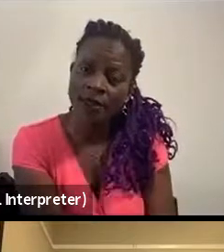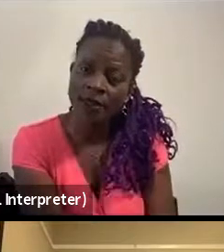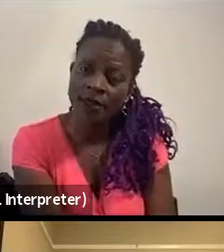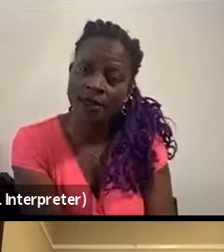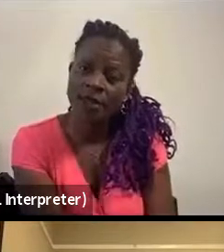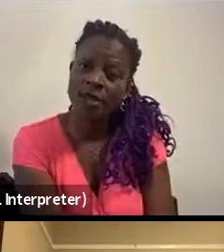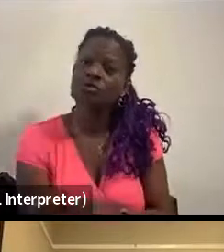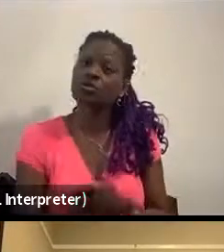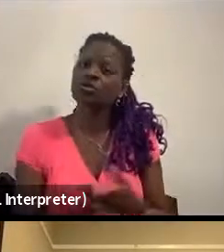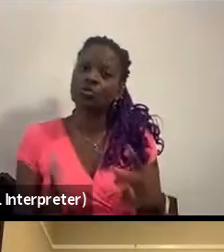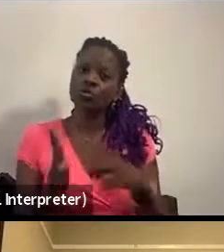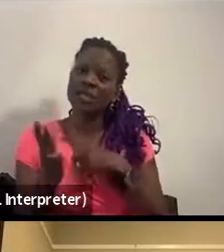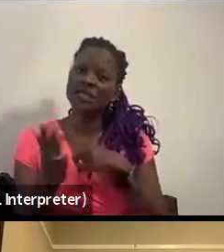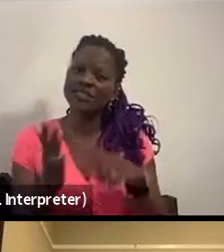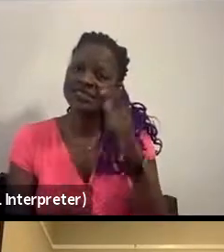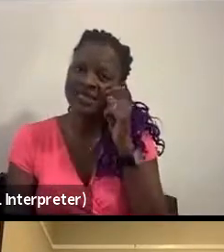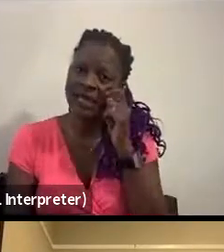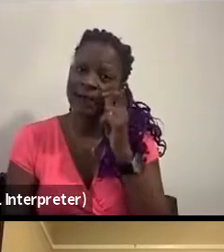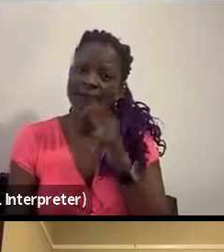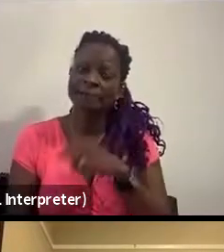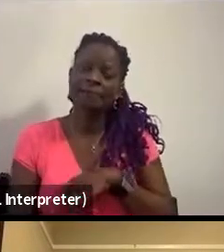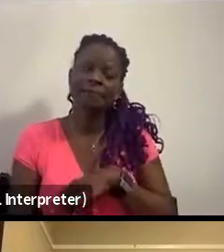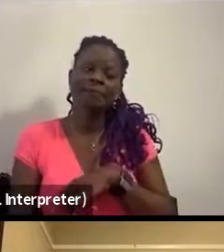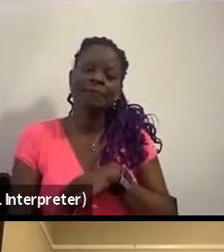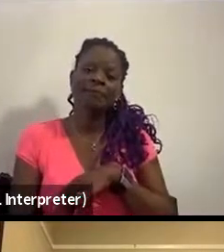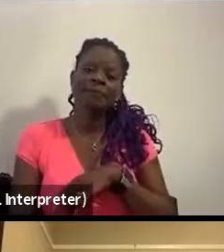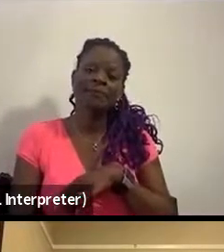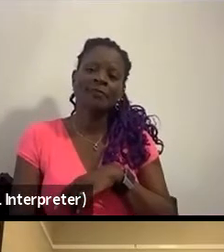questions we see is like, is this a mechanism of population control by